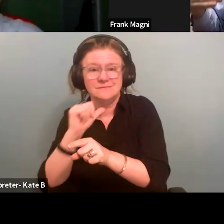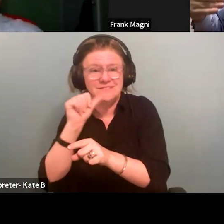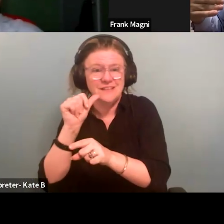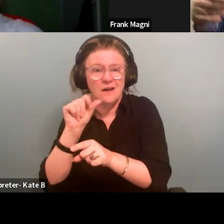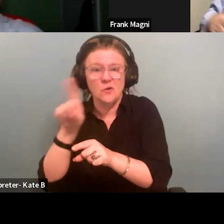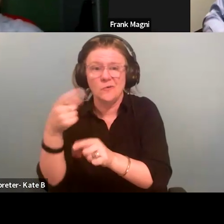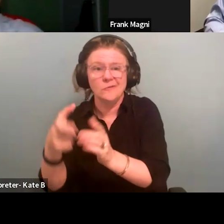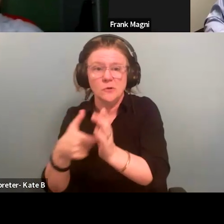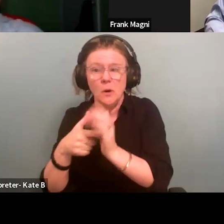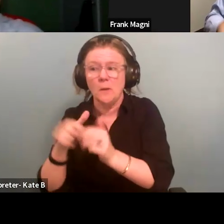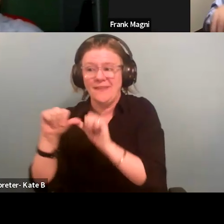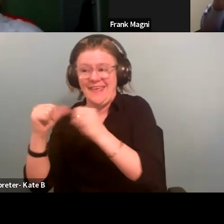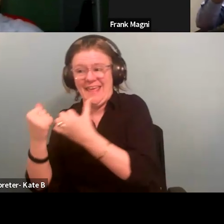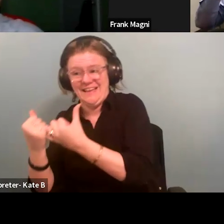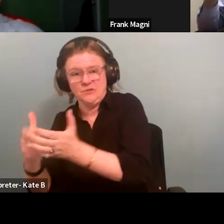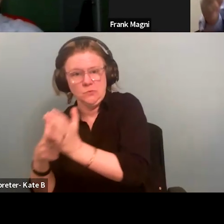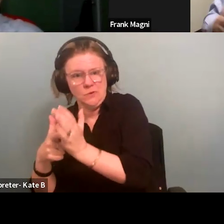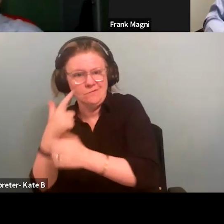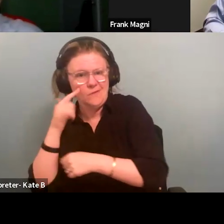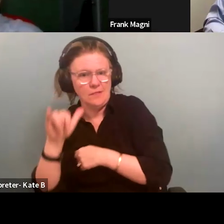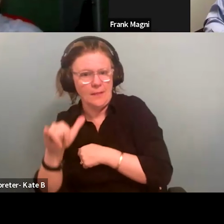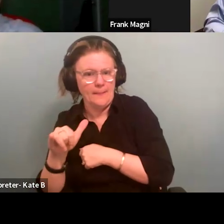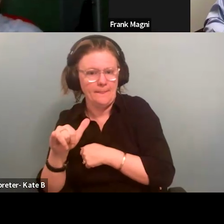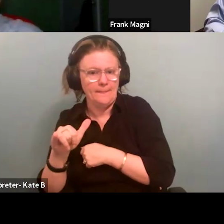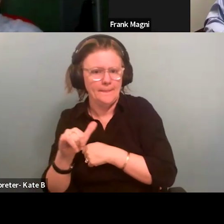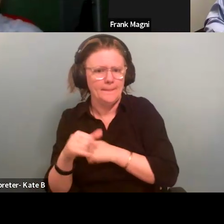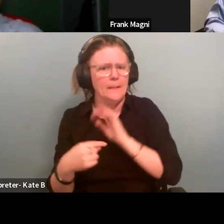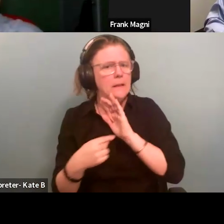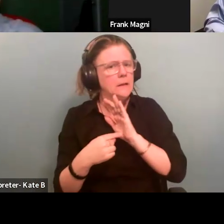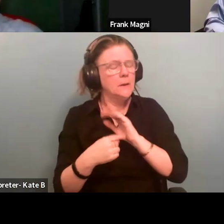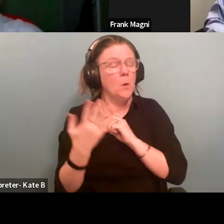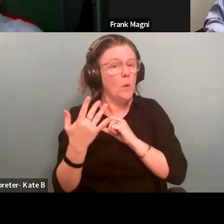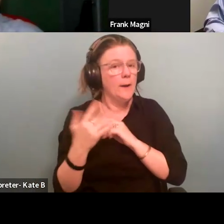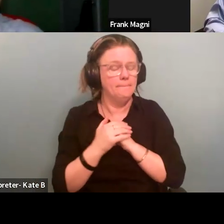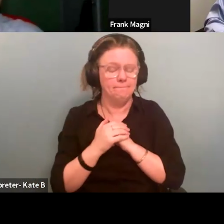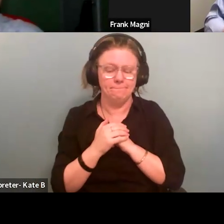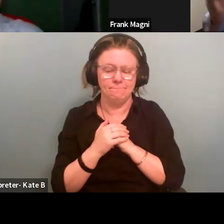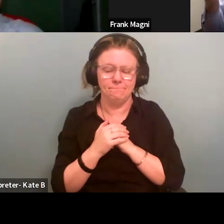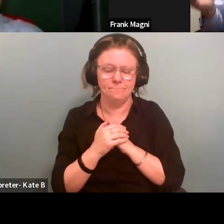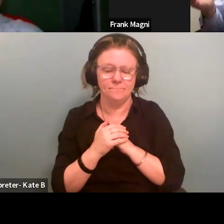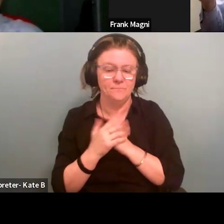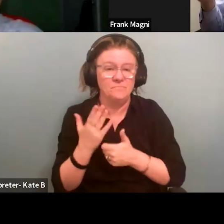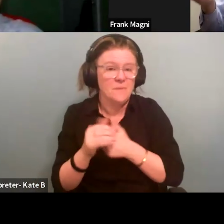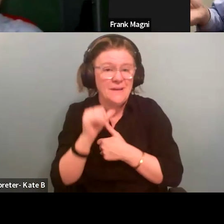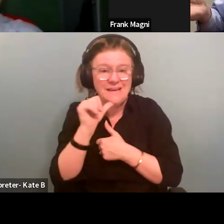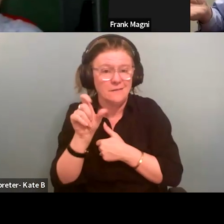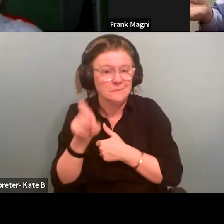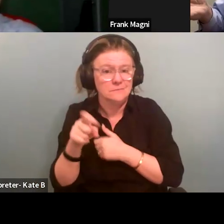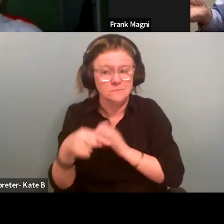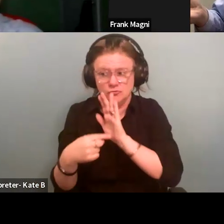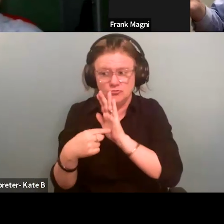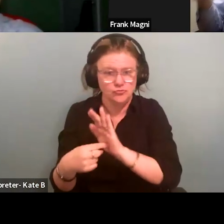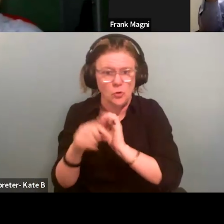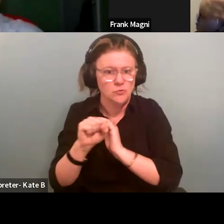in order to get that help. I only use that as an example of it might not be necessary for you to have that information